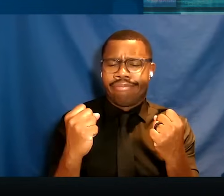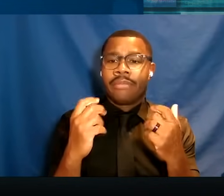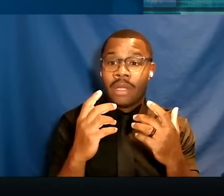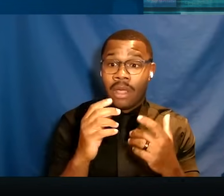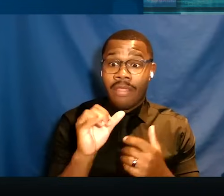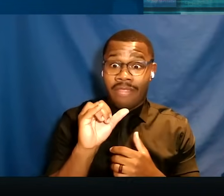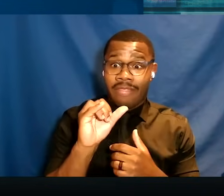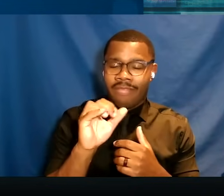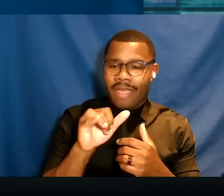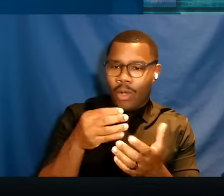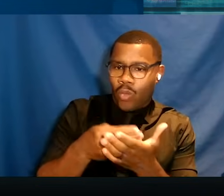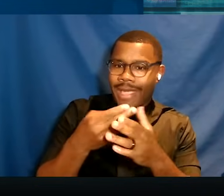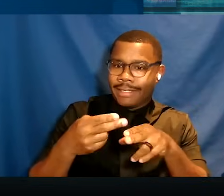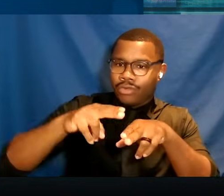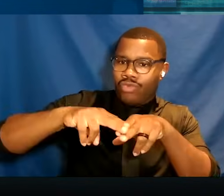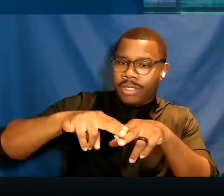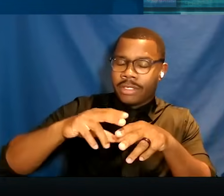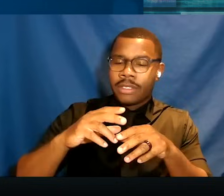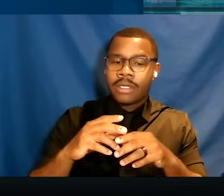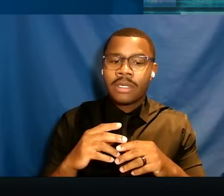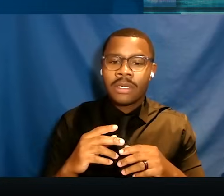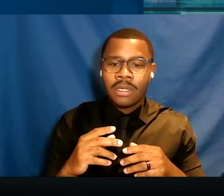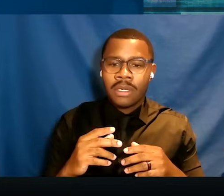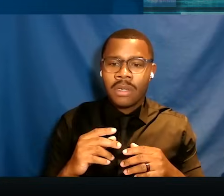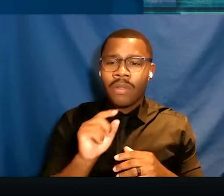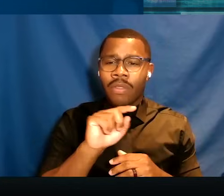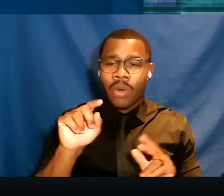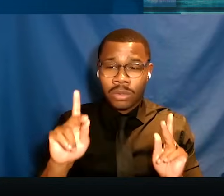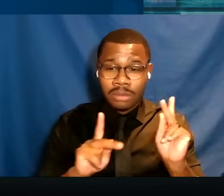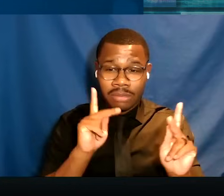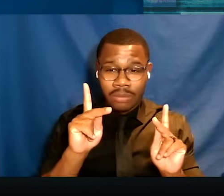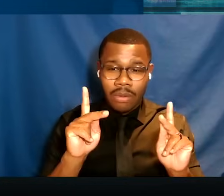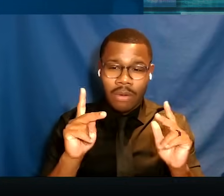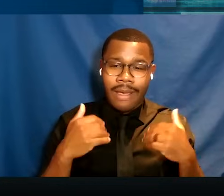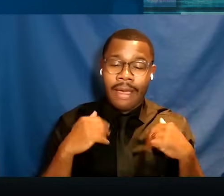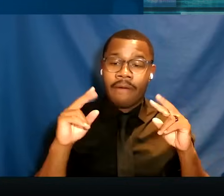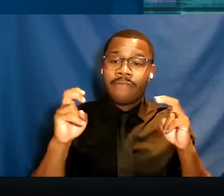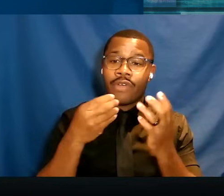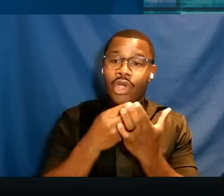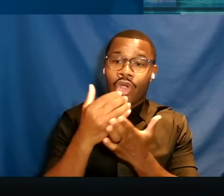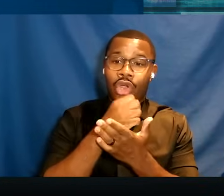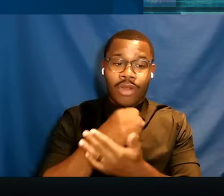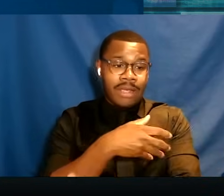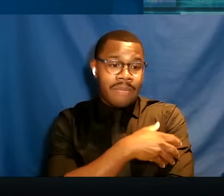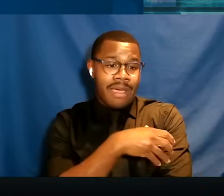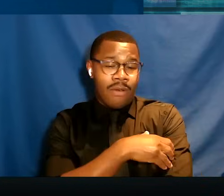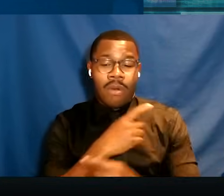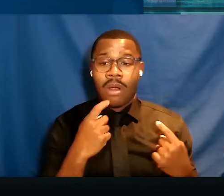of restoring people to their earning power that has been deteriorated by inflation.